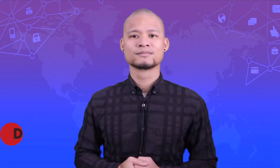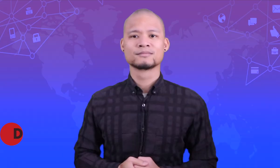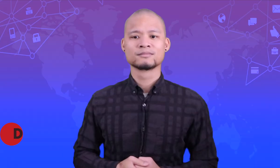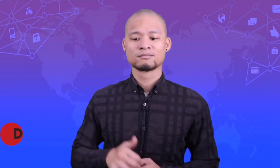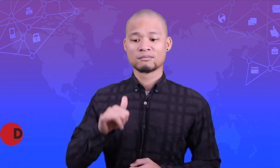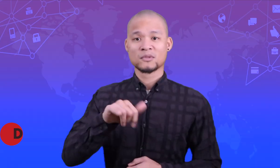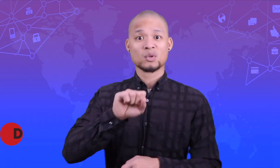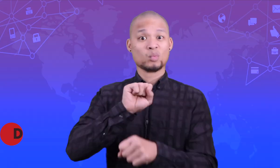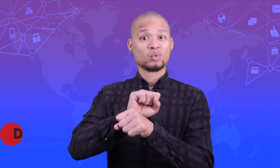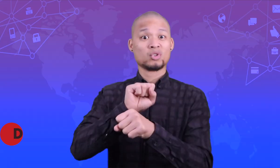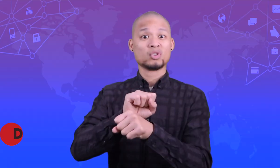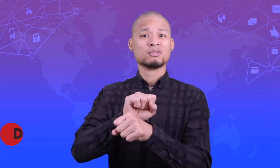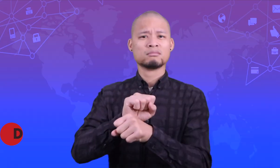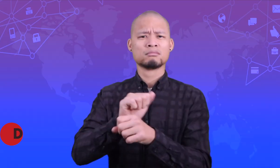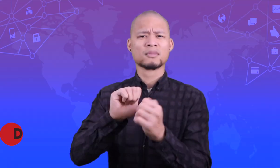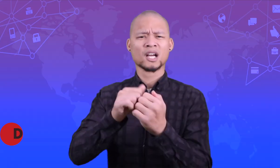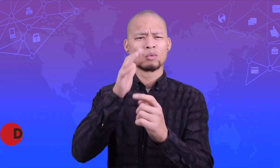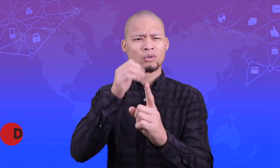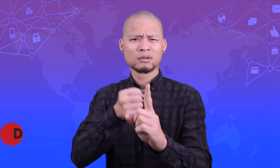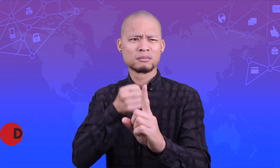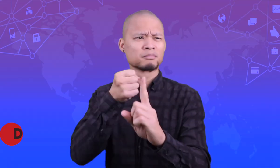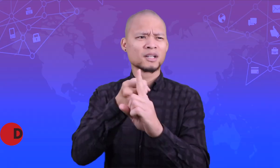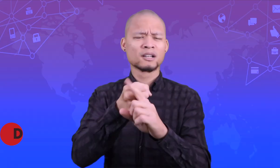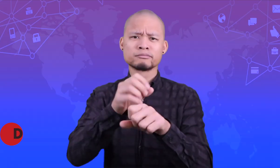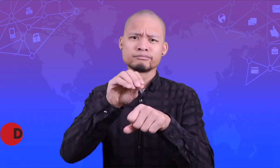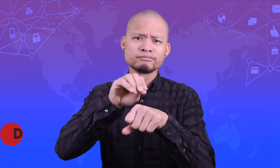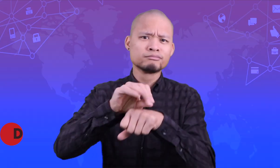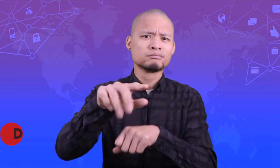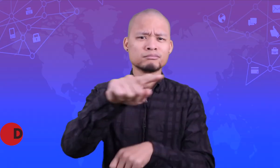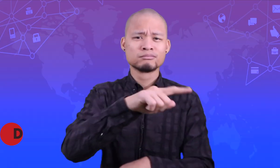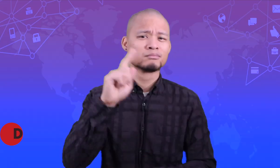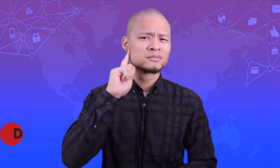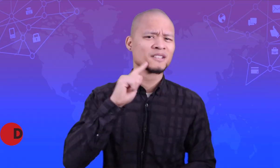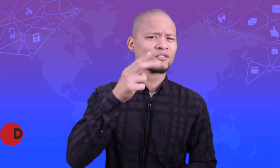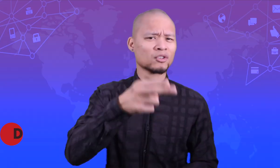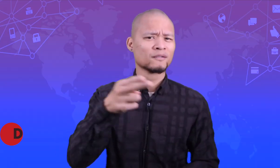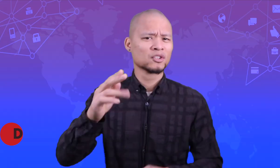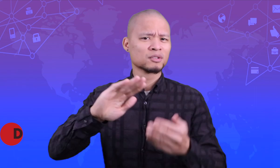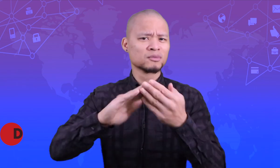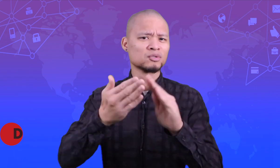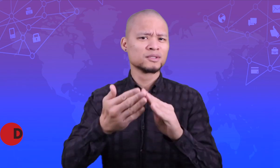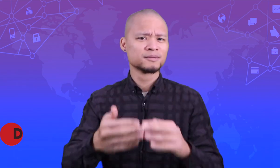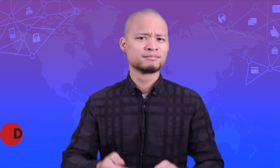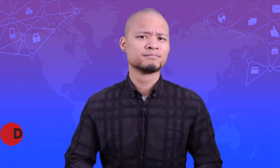How would this work impact the Deaf and hard of hearing community?